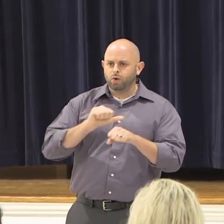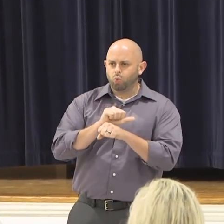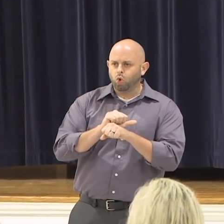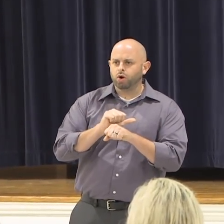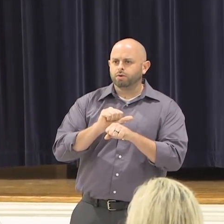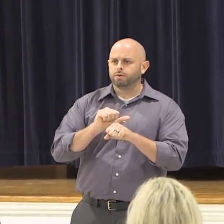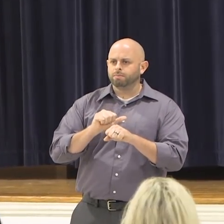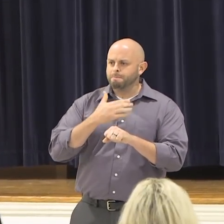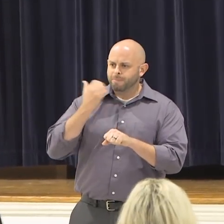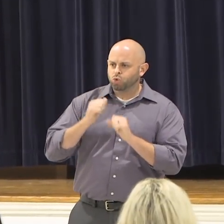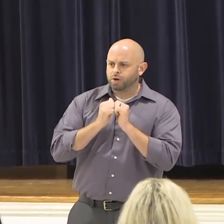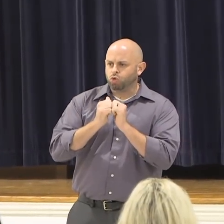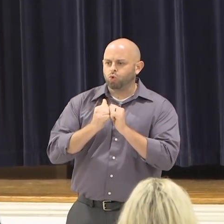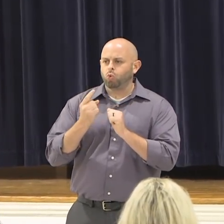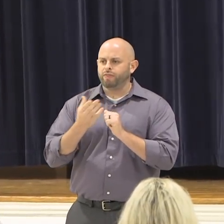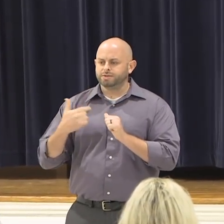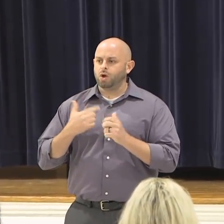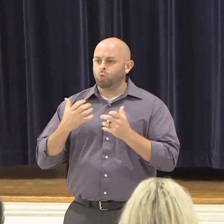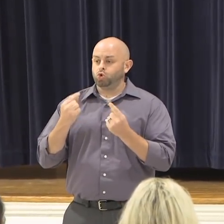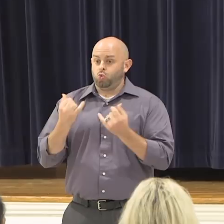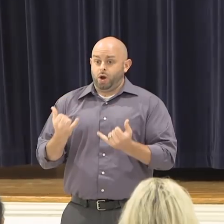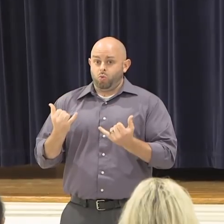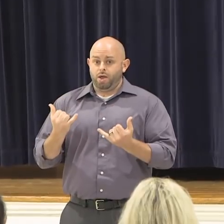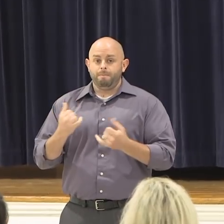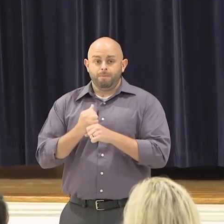things that I wanted to do right away was to make sure you knew how much you